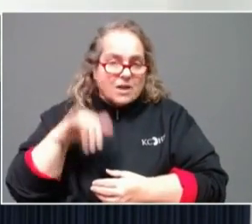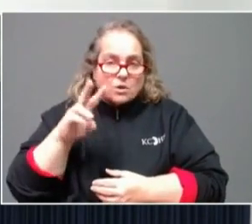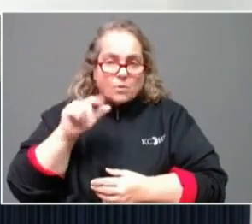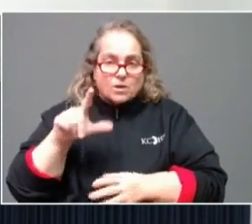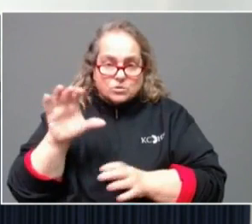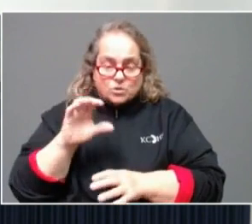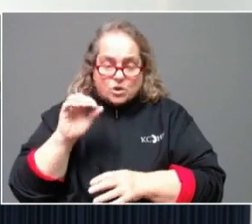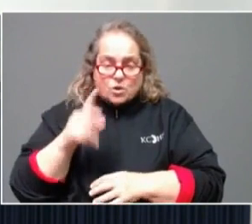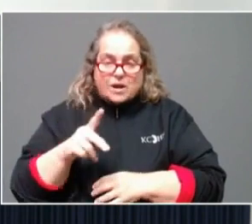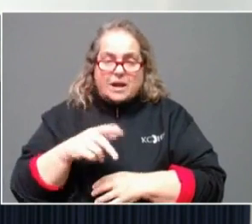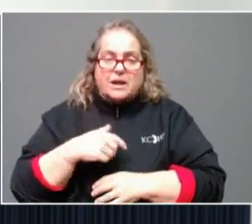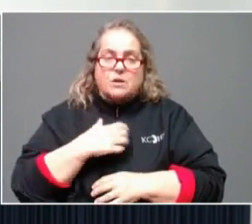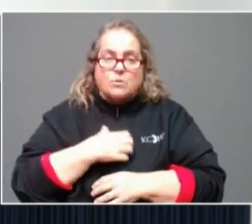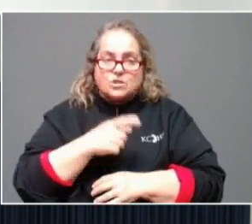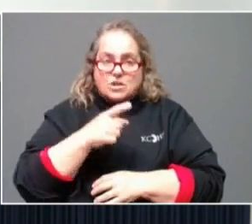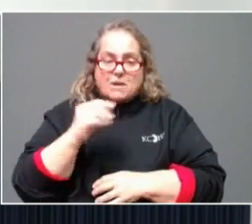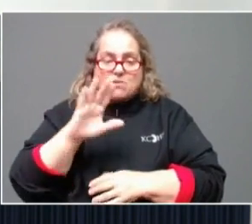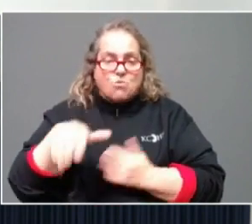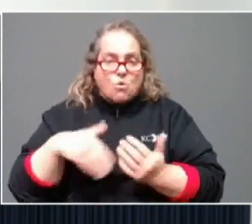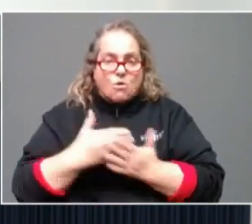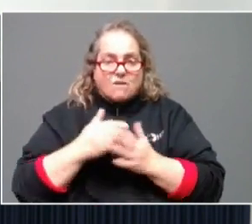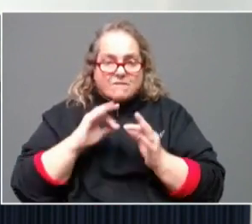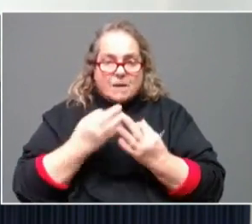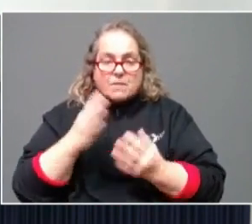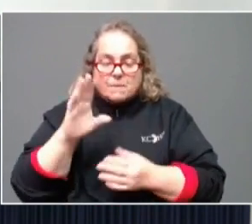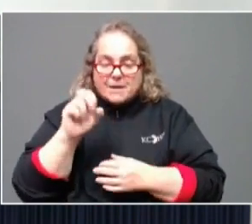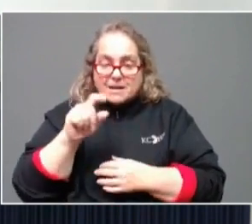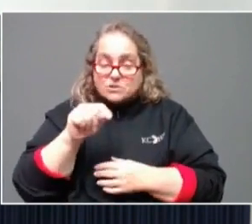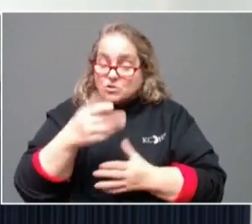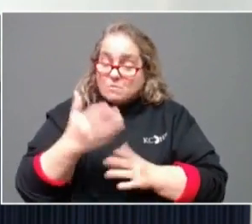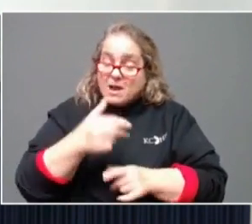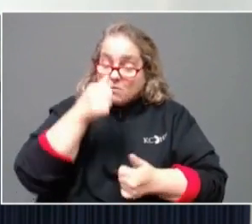your whole family the best you may remember a few weeks ago I asked you